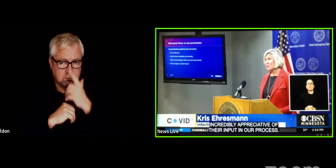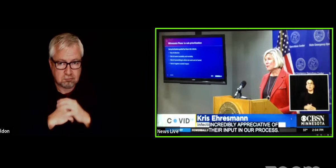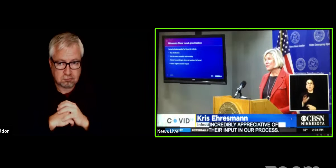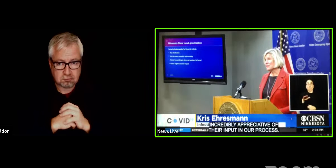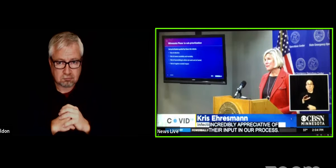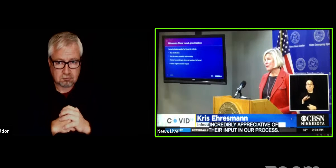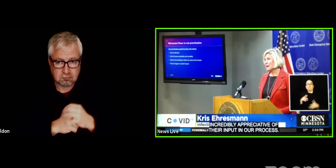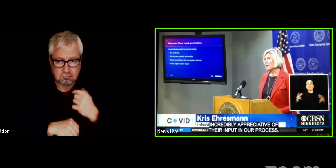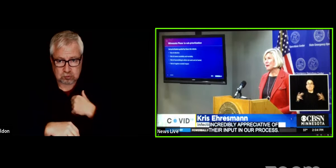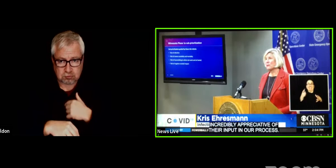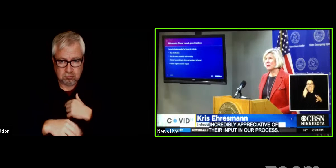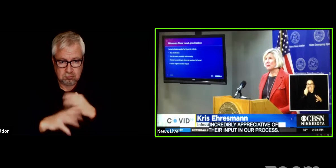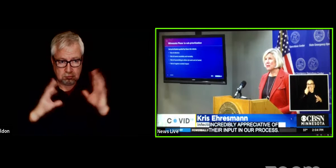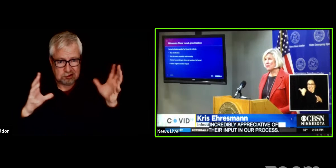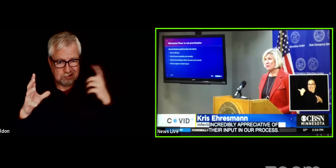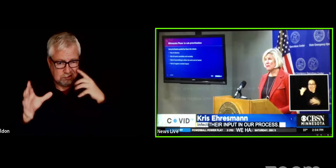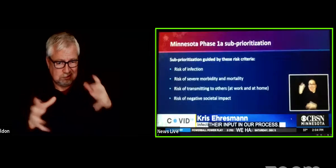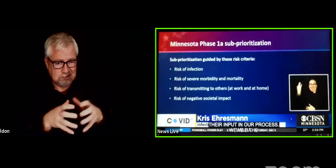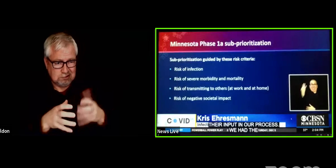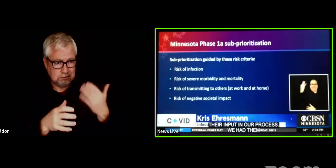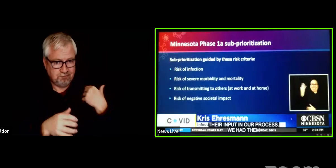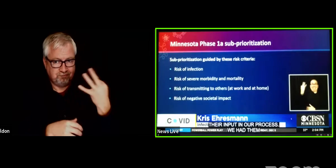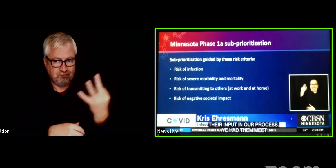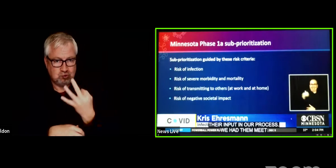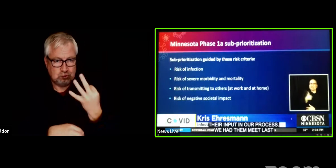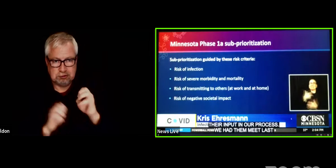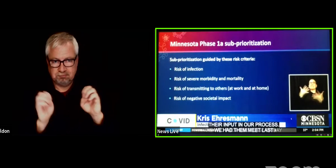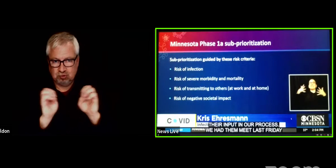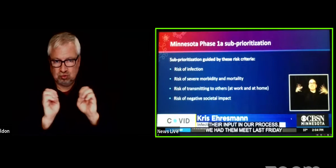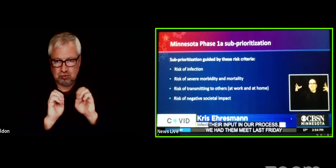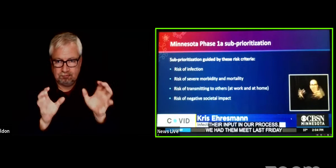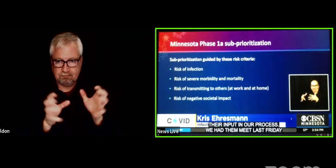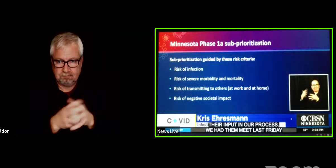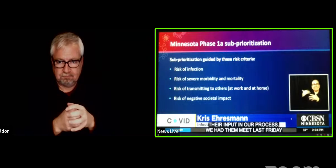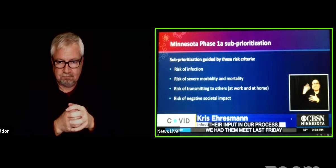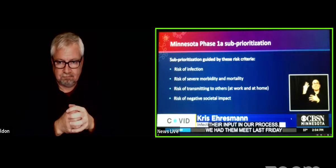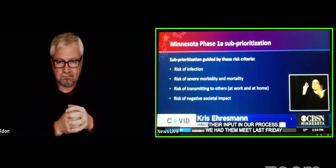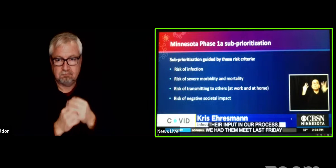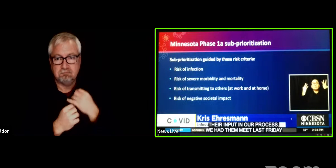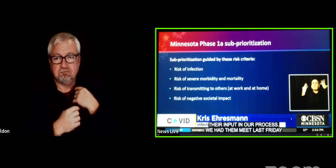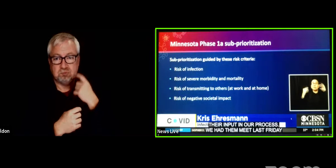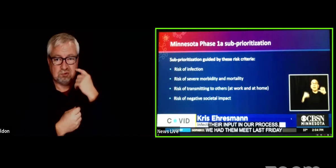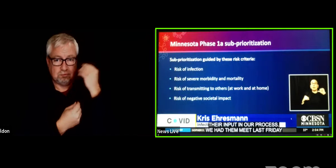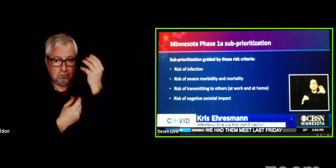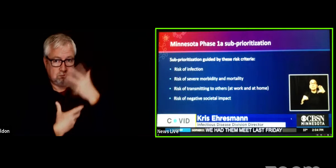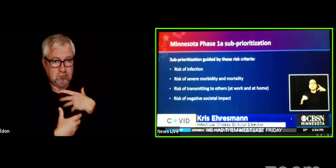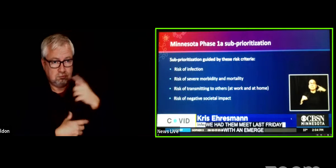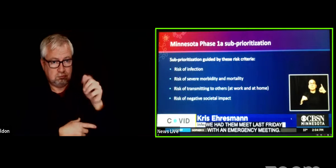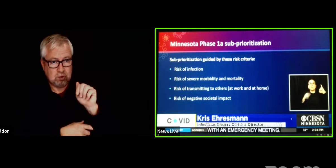EMERGENCY MEETING BECAUSE WE HAD JUST RECENTLY HEARD FROM THE ACIP ABOUT THEIR PRIORITIZATION AND SO THEY HELPED